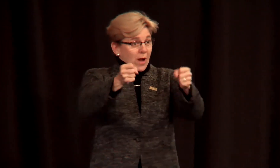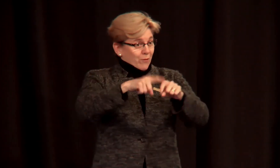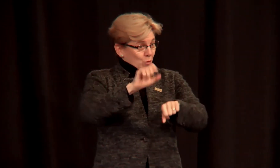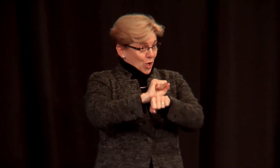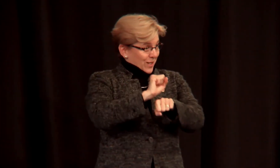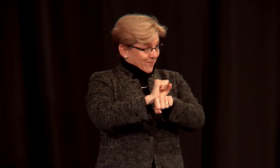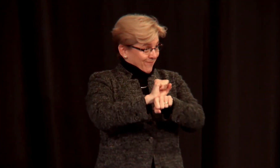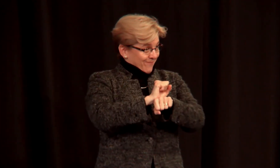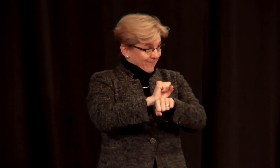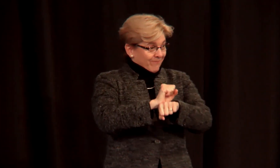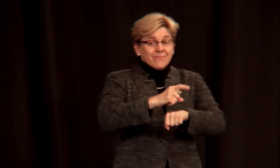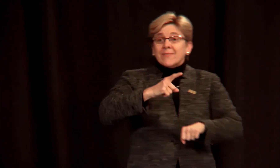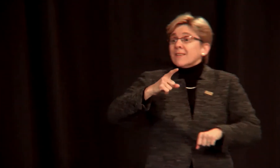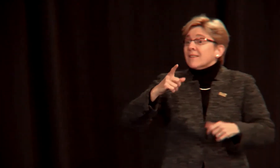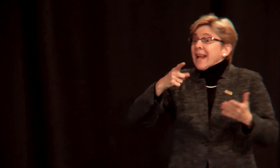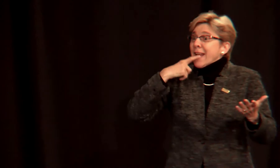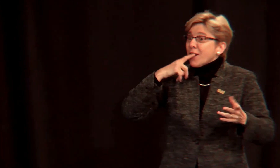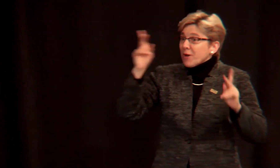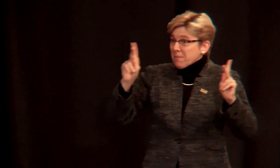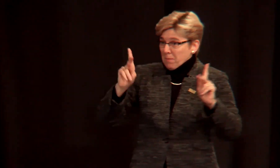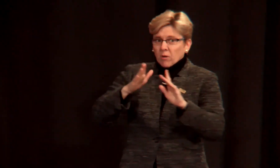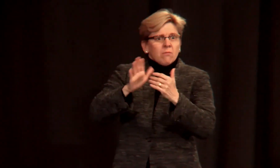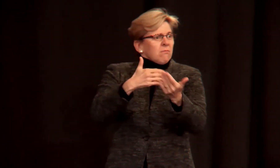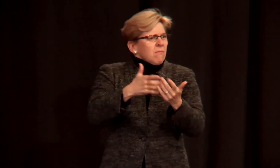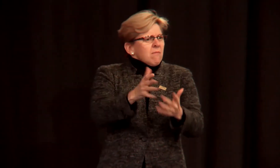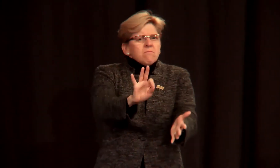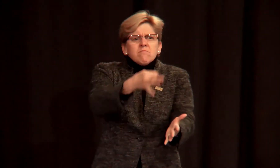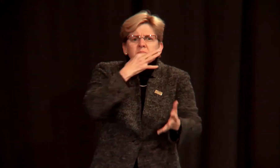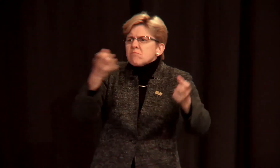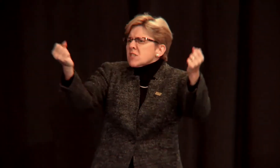I don't know if you notice people who drive to work, hearing people, and no